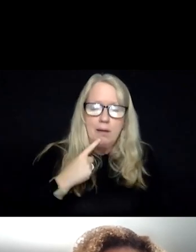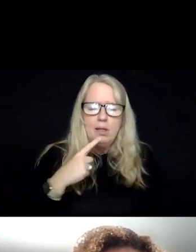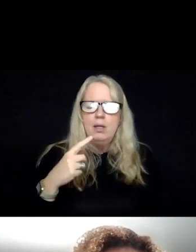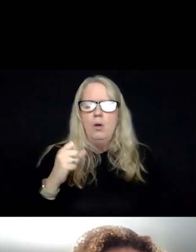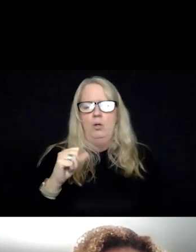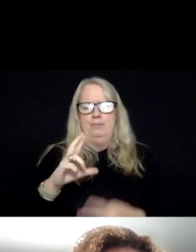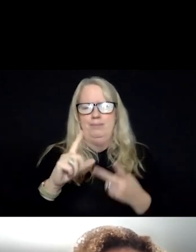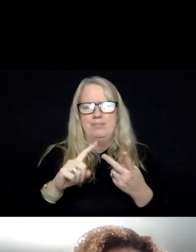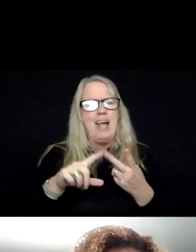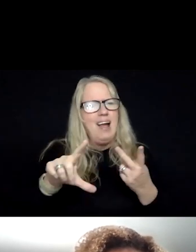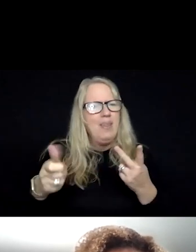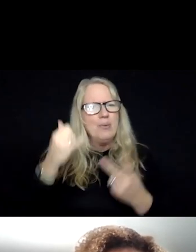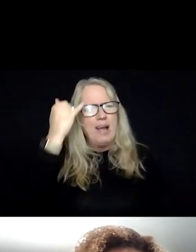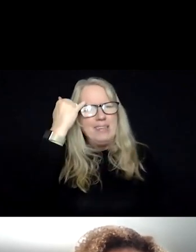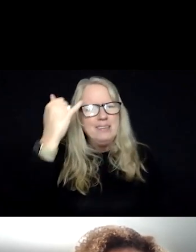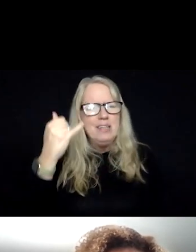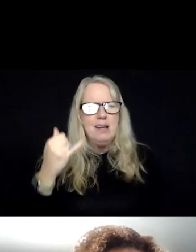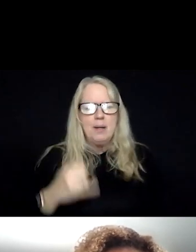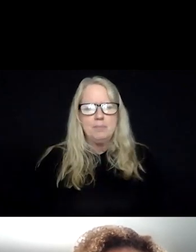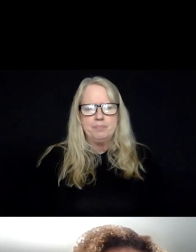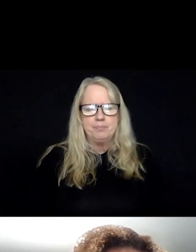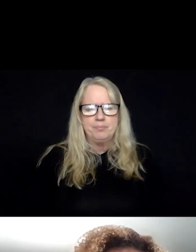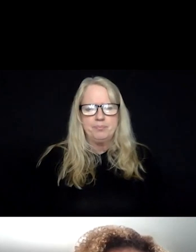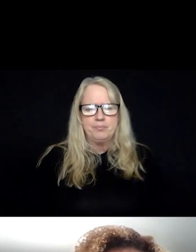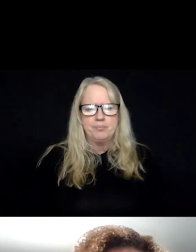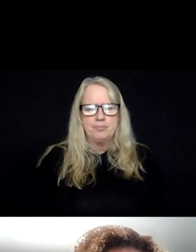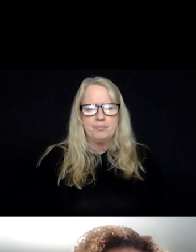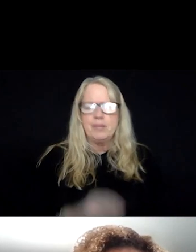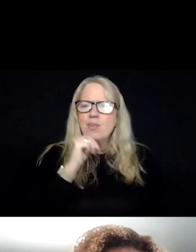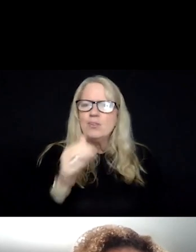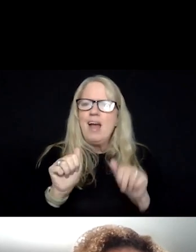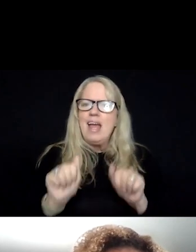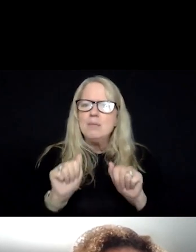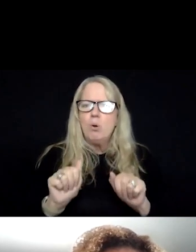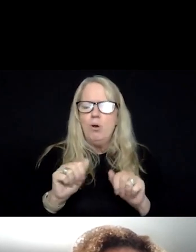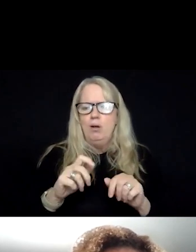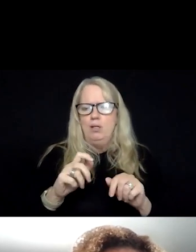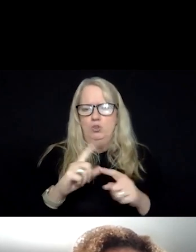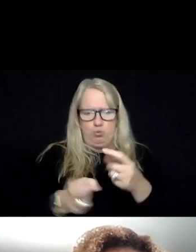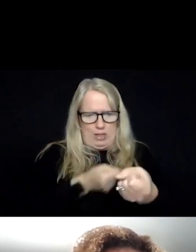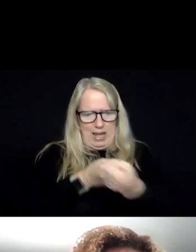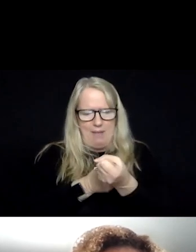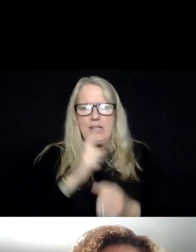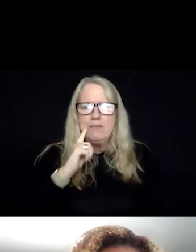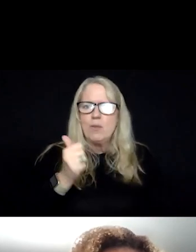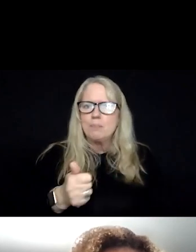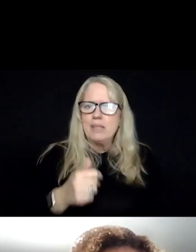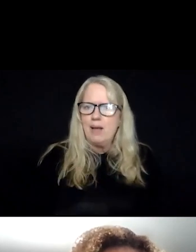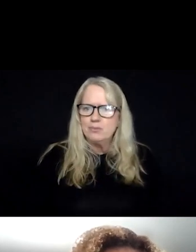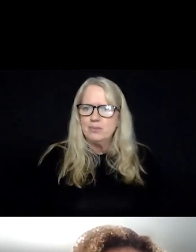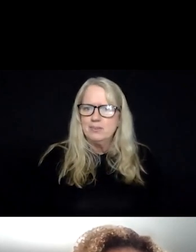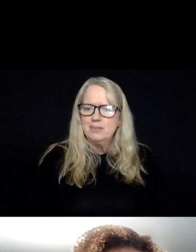IS THAT THEY ARE UNABLE TO ADVOCATE FOR THEMSELVES. JUST UNDERESTIMATING